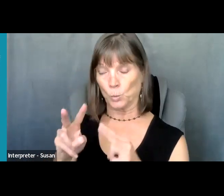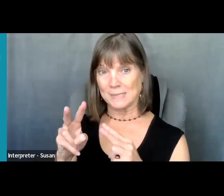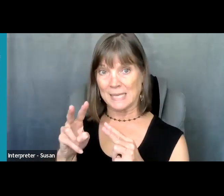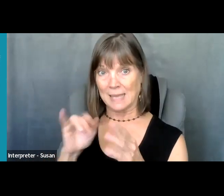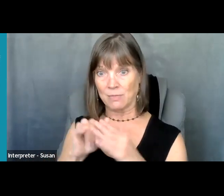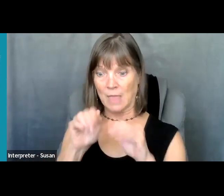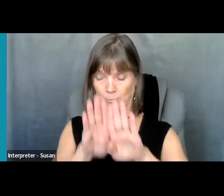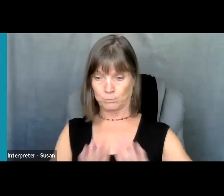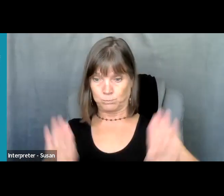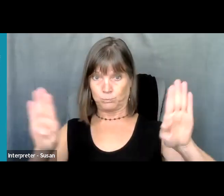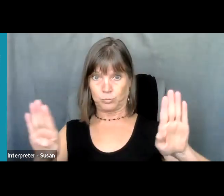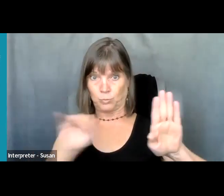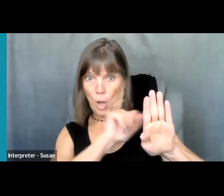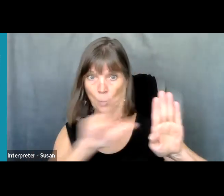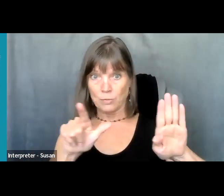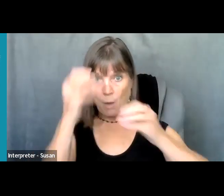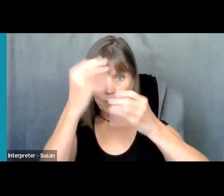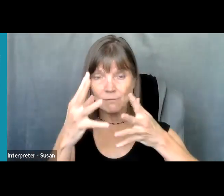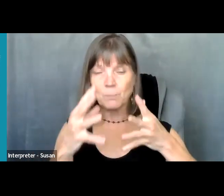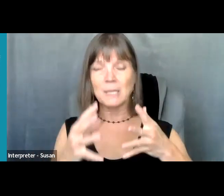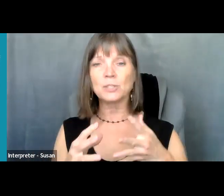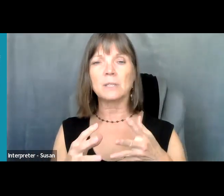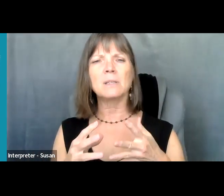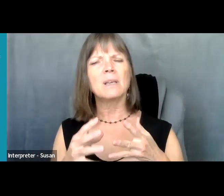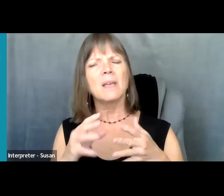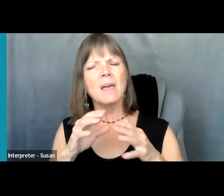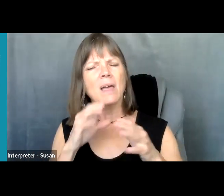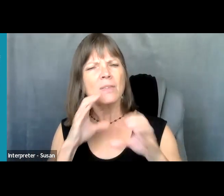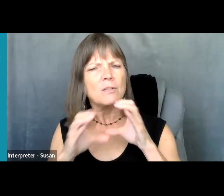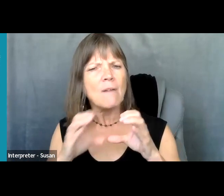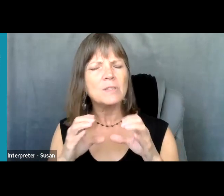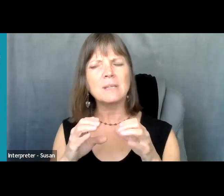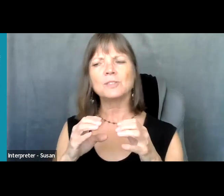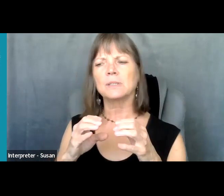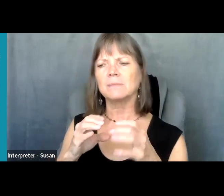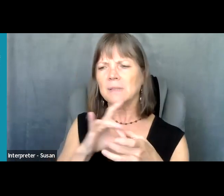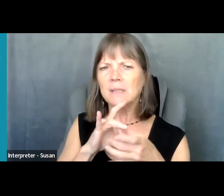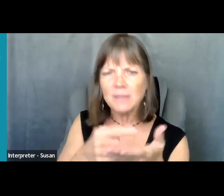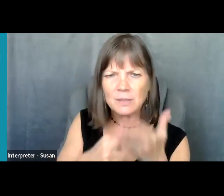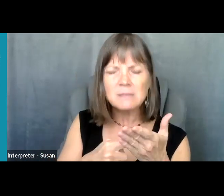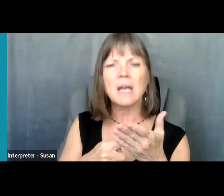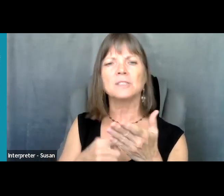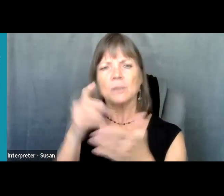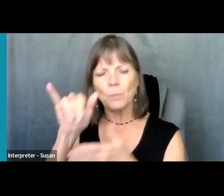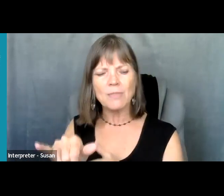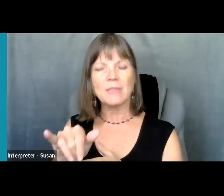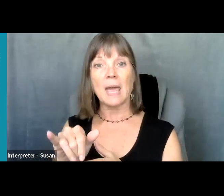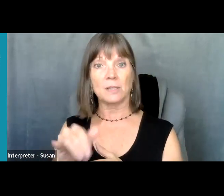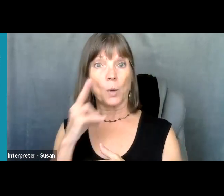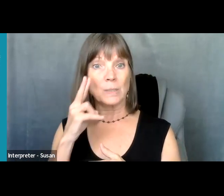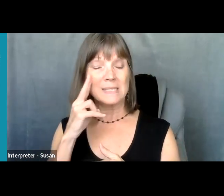Kelly Crosbie (she/her): these are the the conversation around the data, and what the data means are of conversations we've been having with our elevates of partners,